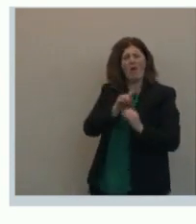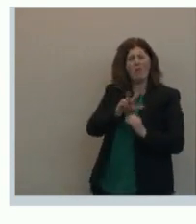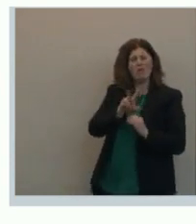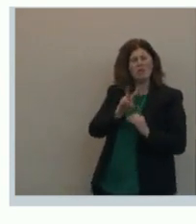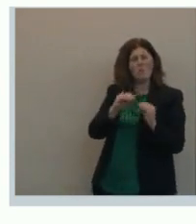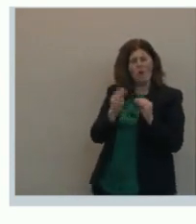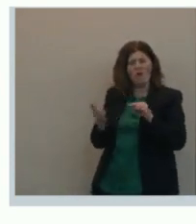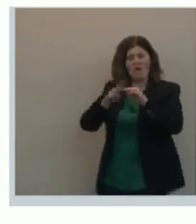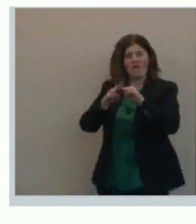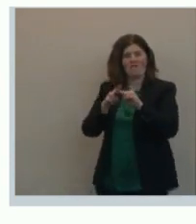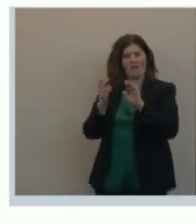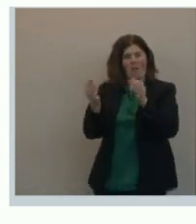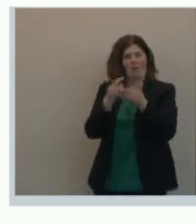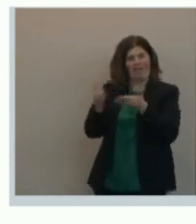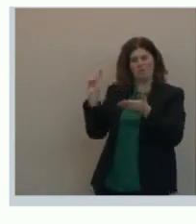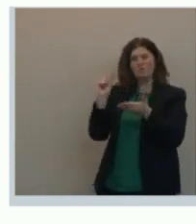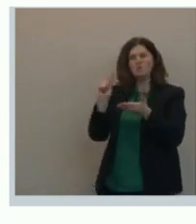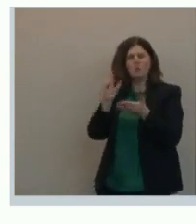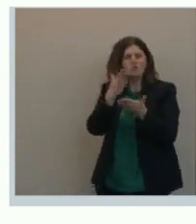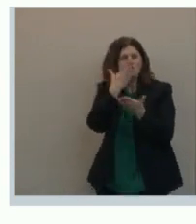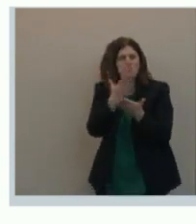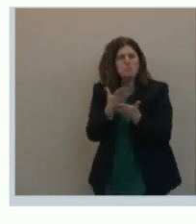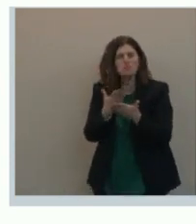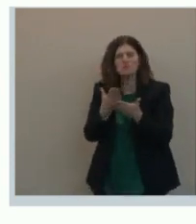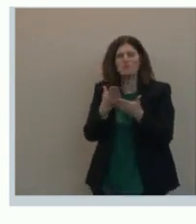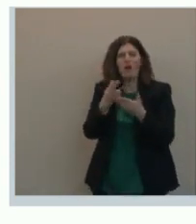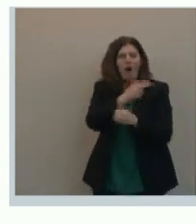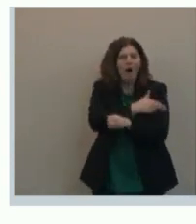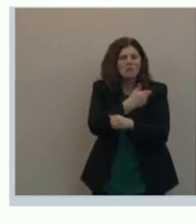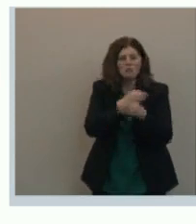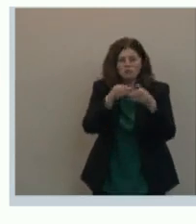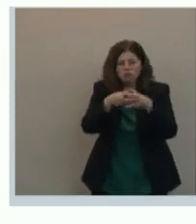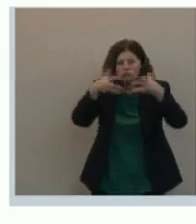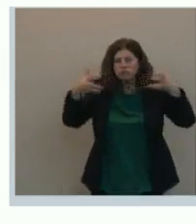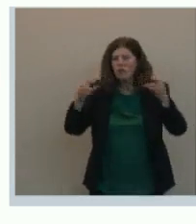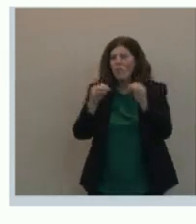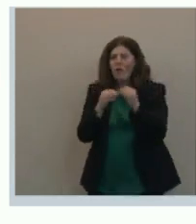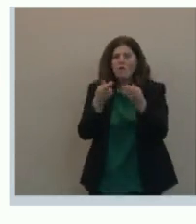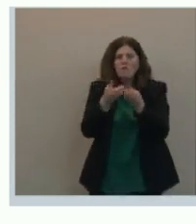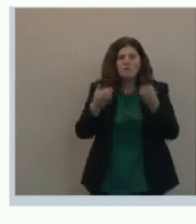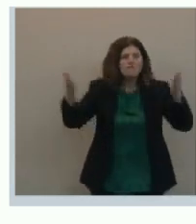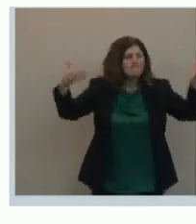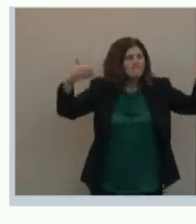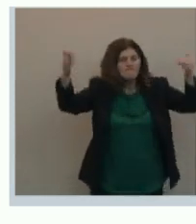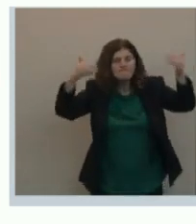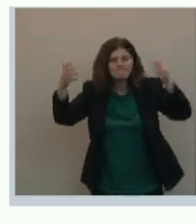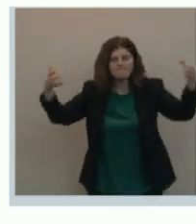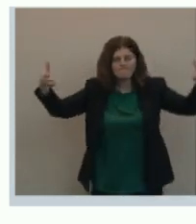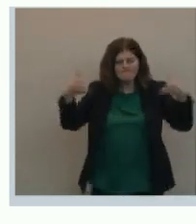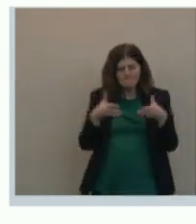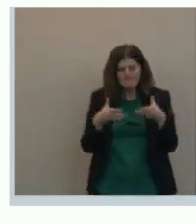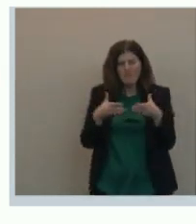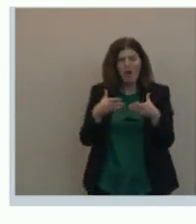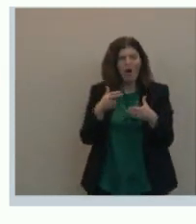CURRENTLY AVAILABLE. THIS WEEK, IT IS 1232. WE ARE MOVING IN THE RIGHT DIRECTION. REALLY GOOD NEWS, ACTUALLY.